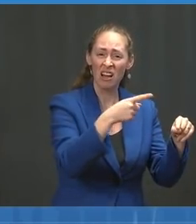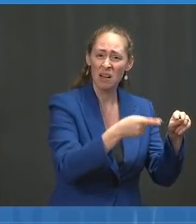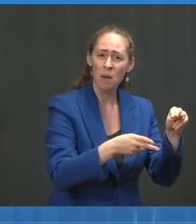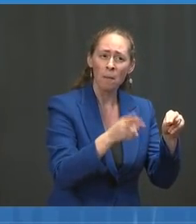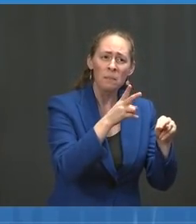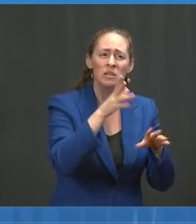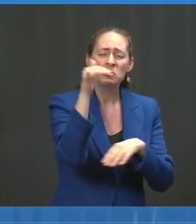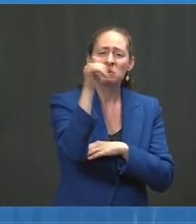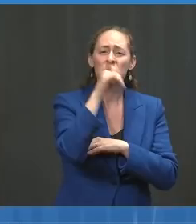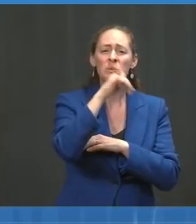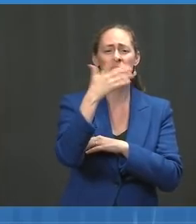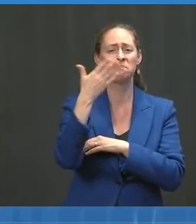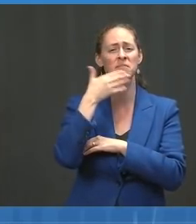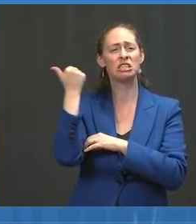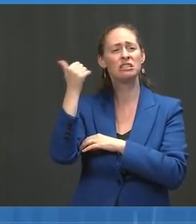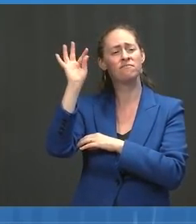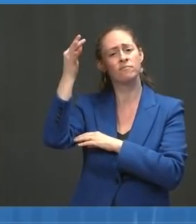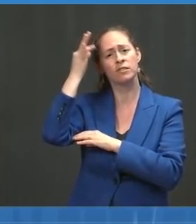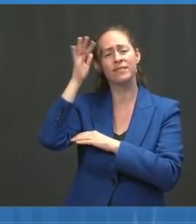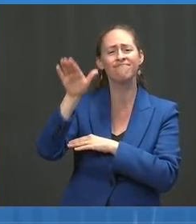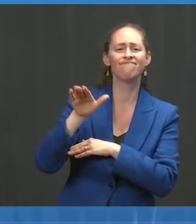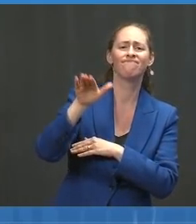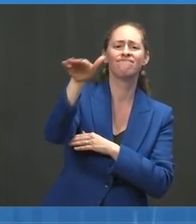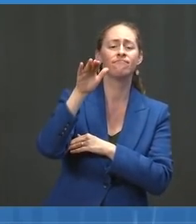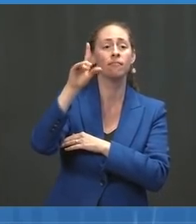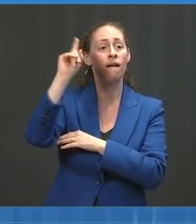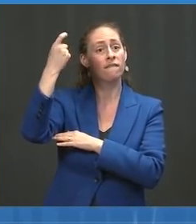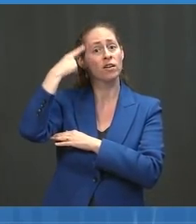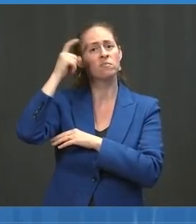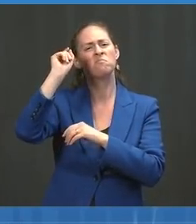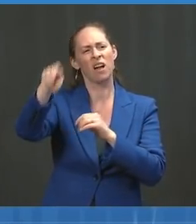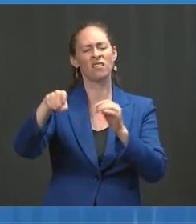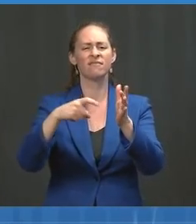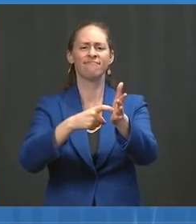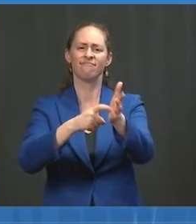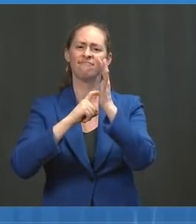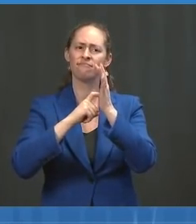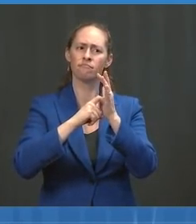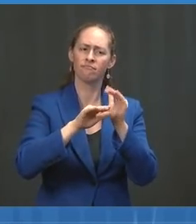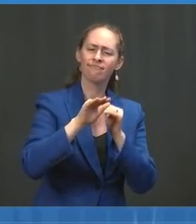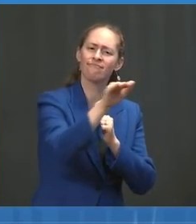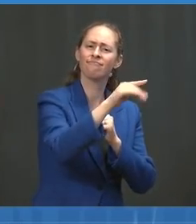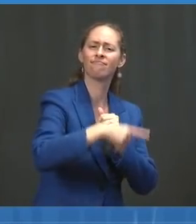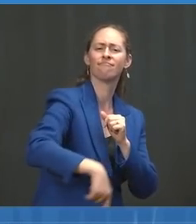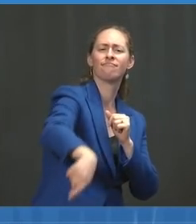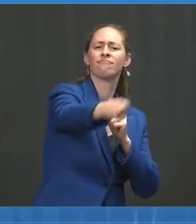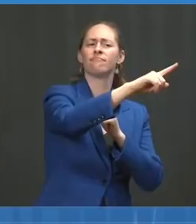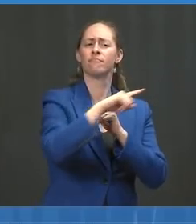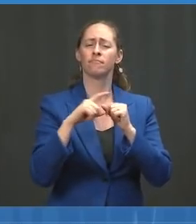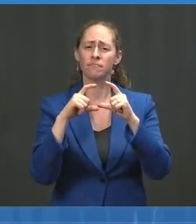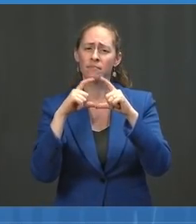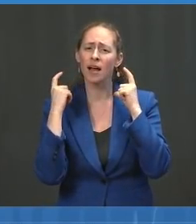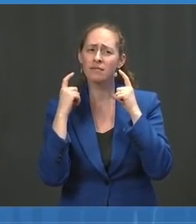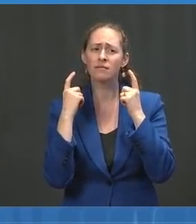to ask governors to put in place statewide mask mandates for K-to-12 schools, especially given that kids at the elementary level